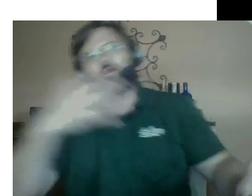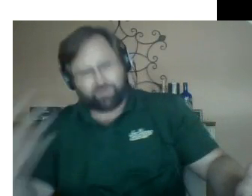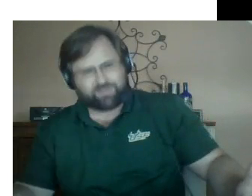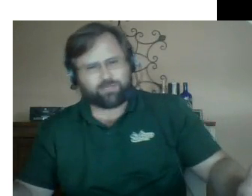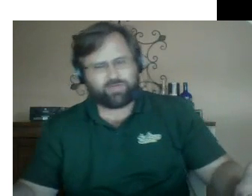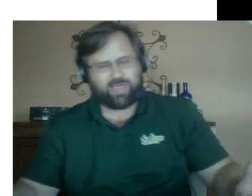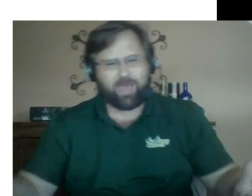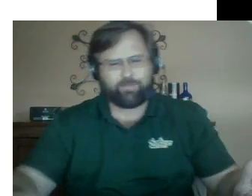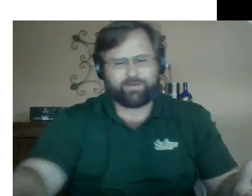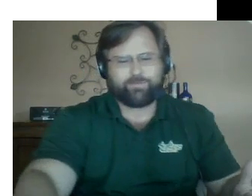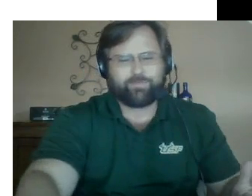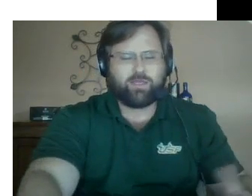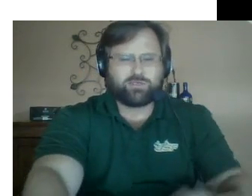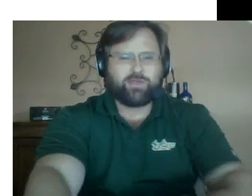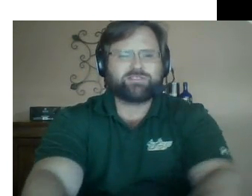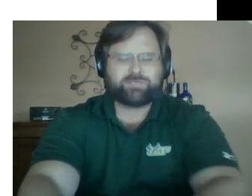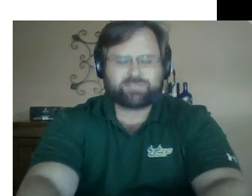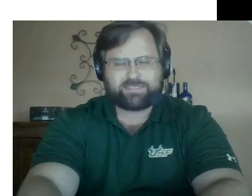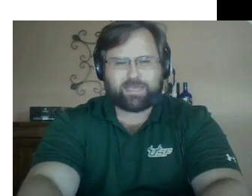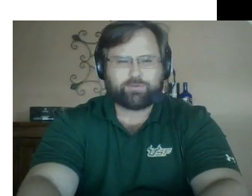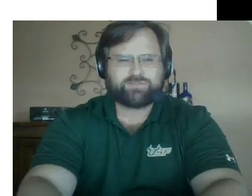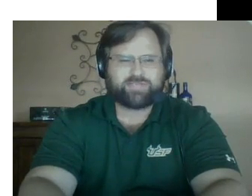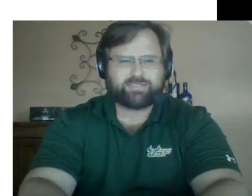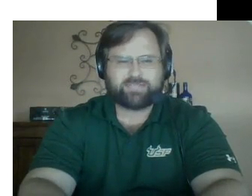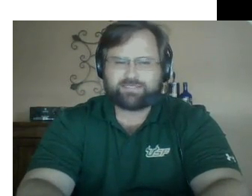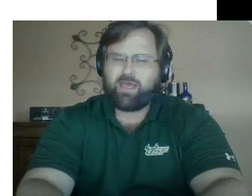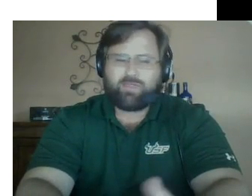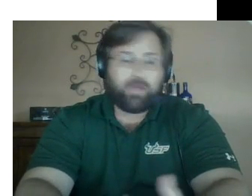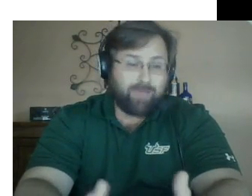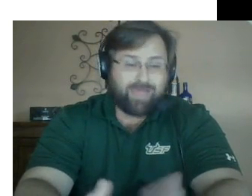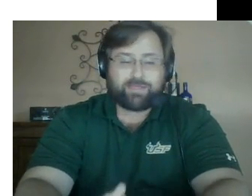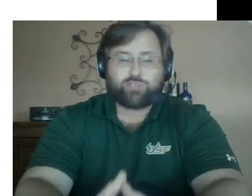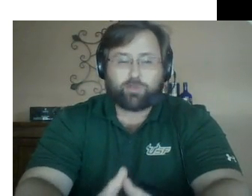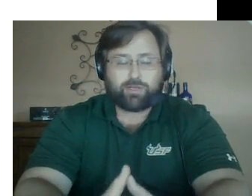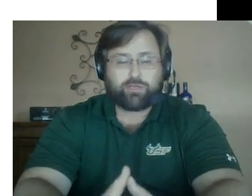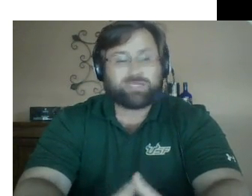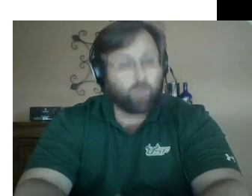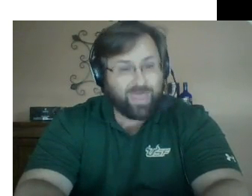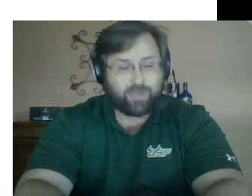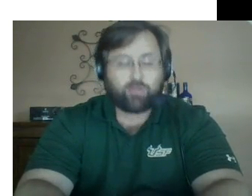when this other thing happened so here are some example of sentences that might be interpreted using when